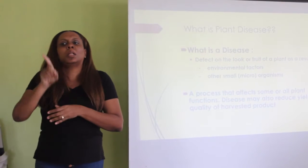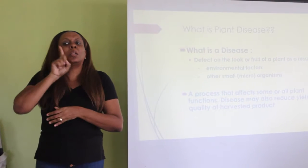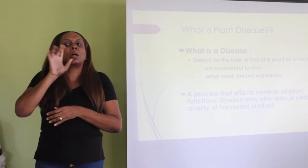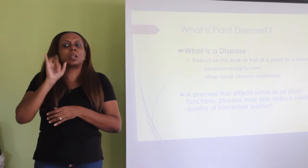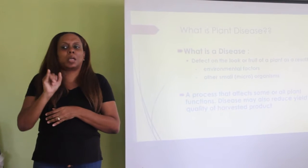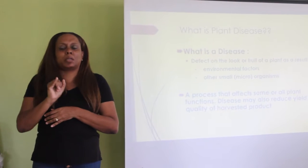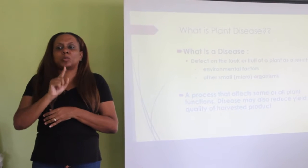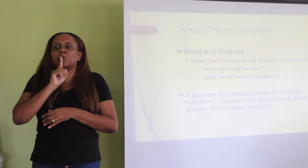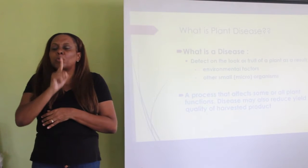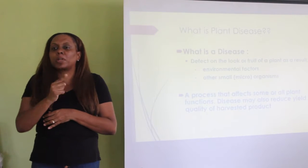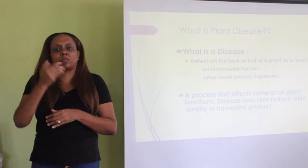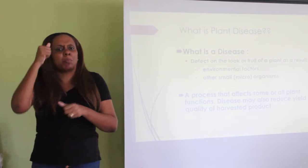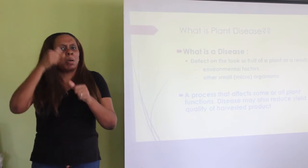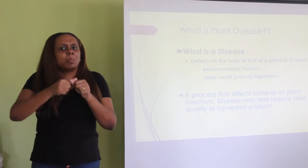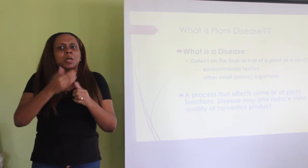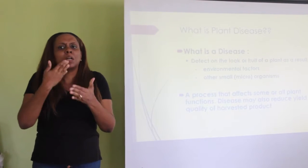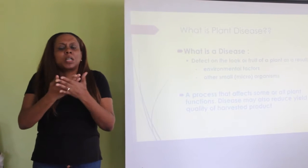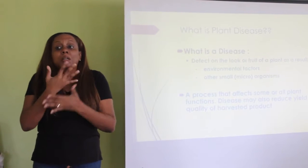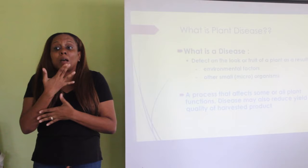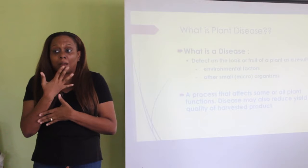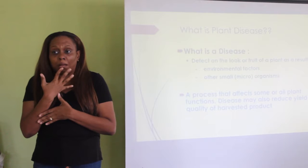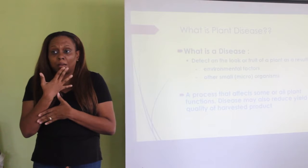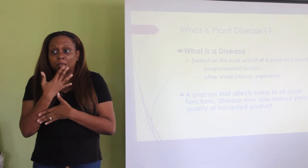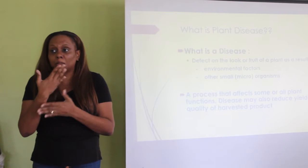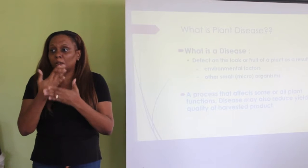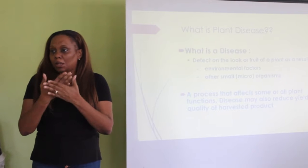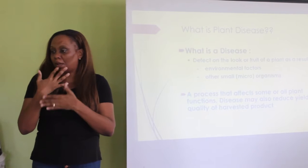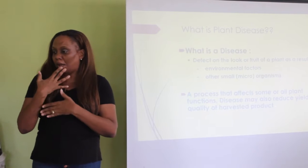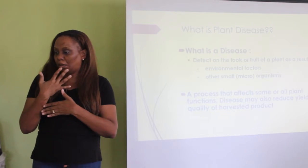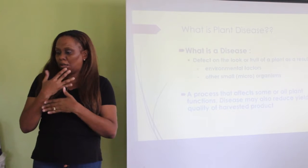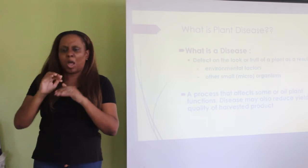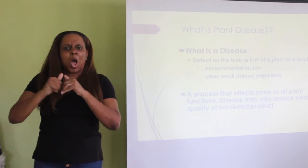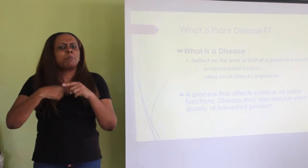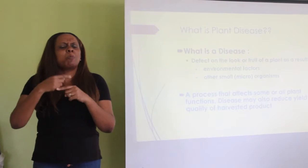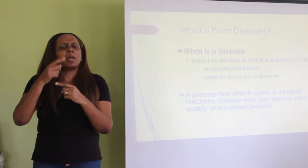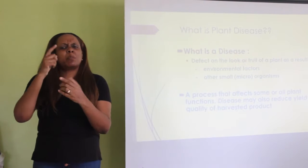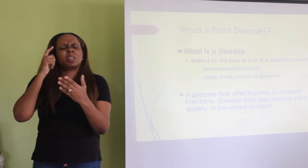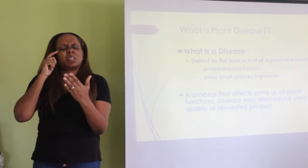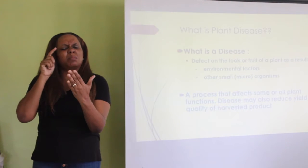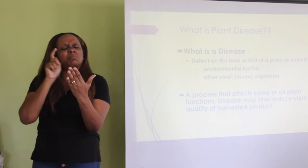the color of the plant the normal development of the plant so that there is a problem